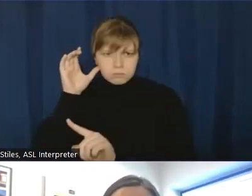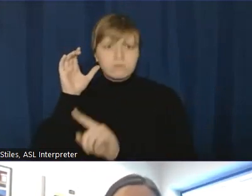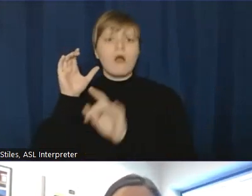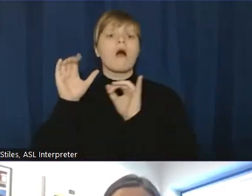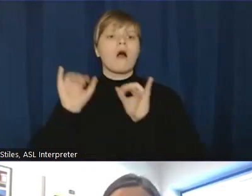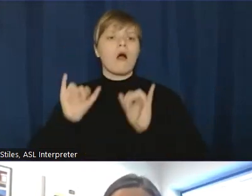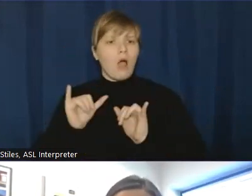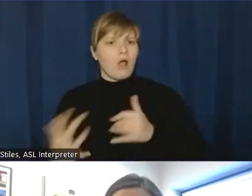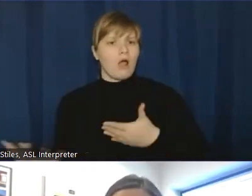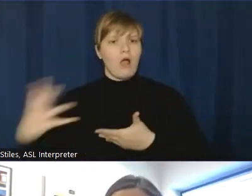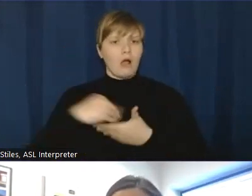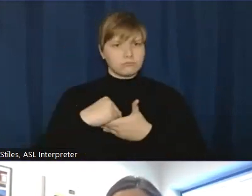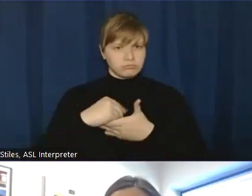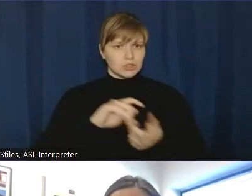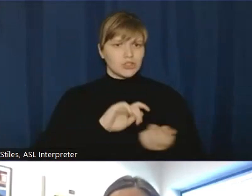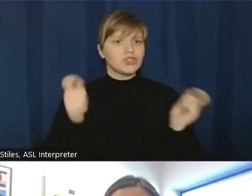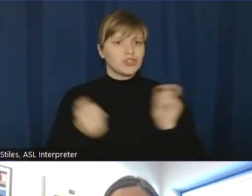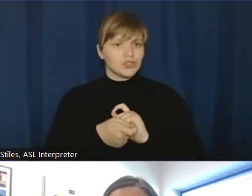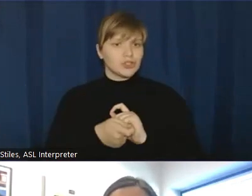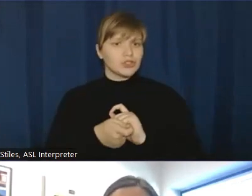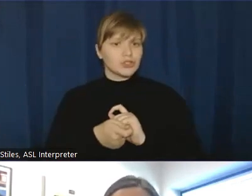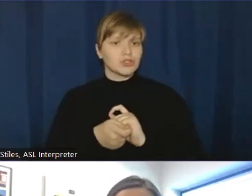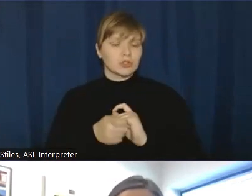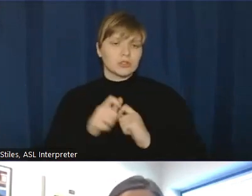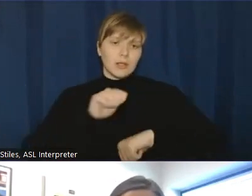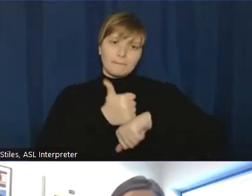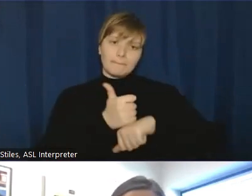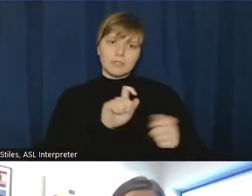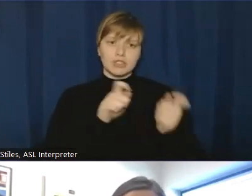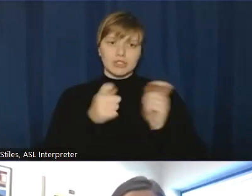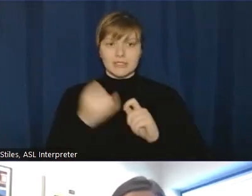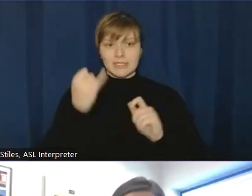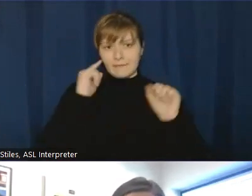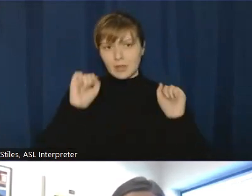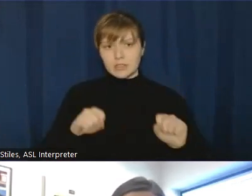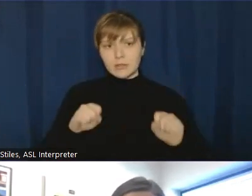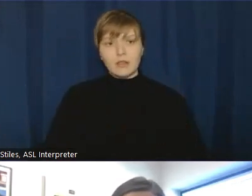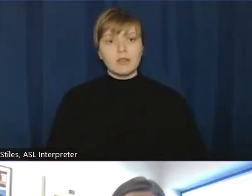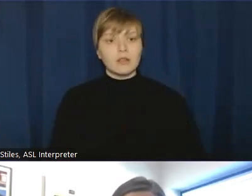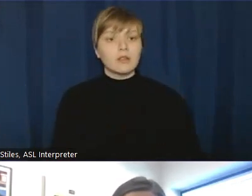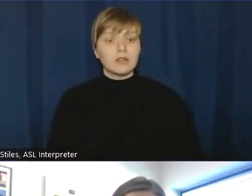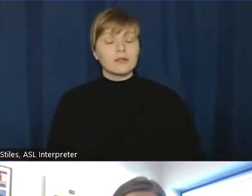implement the possible changes if possible. LORI GERHARD: Thank you, Estella. And Holly?